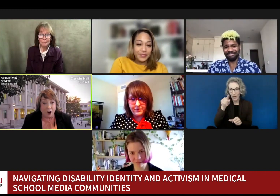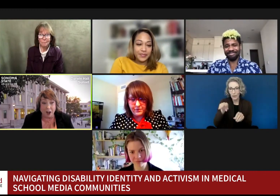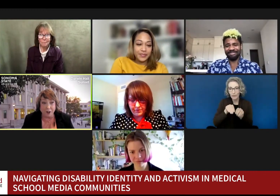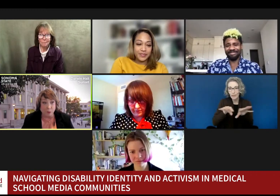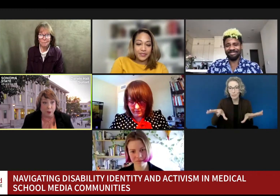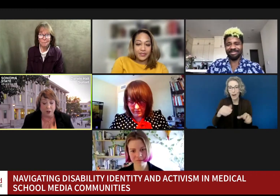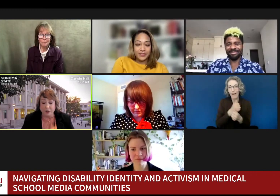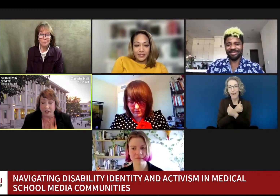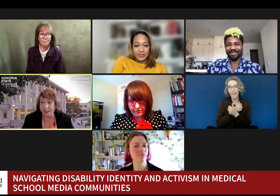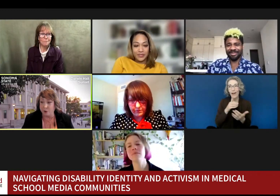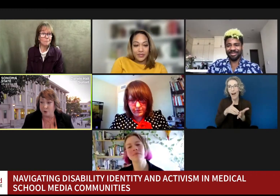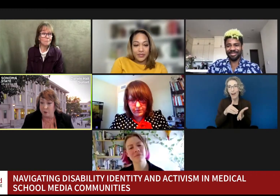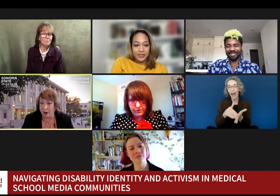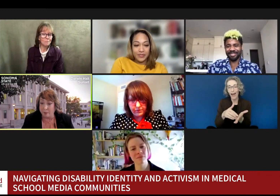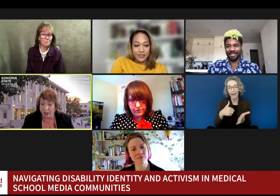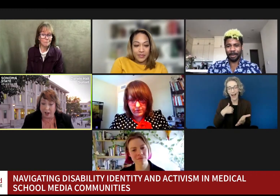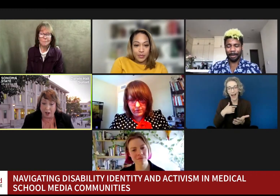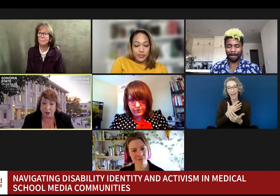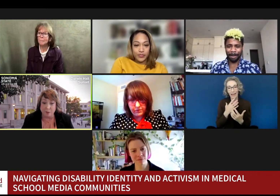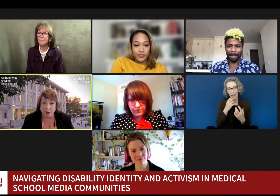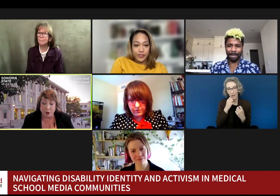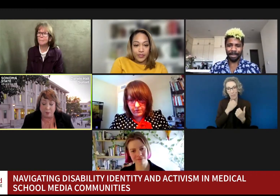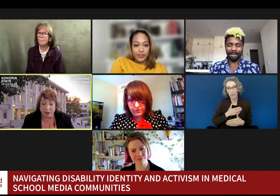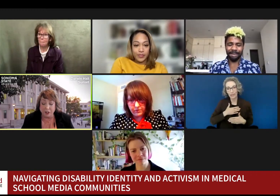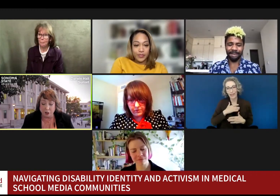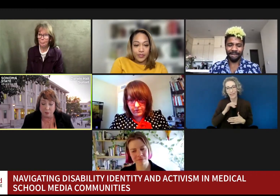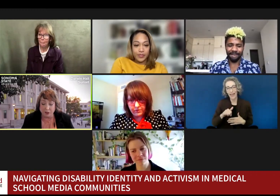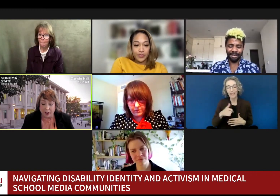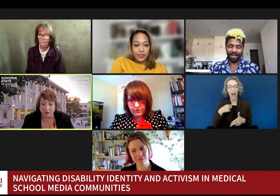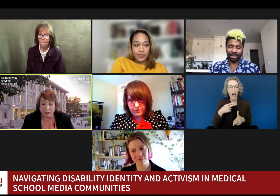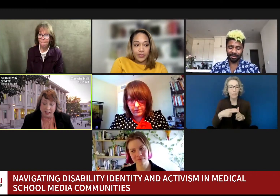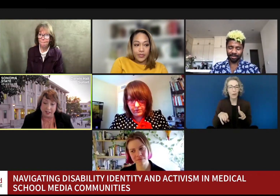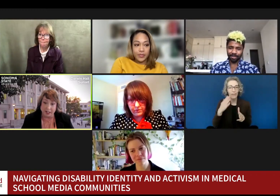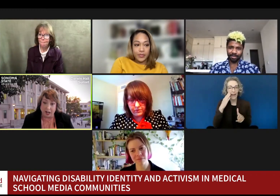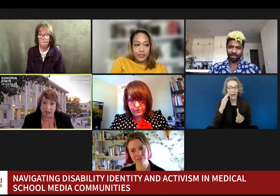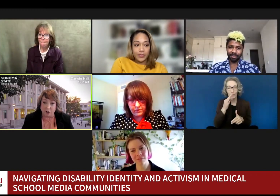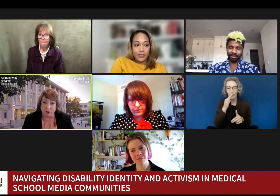And I'll be brief cuz I know we're wrapping up, but in terms of advocacy I